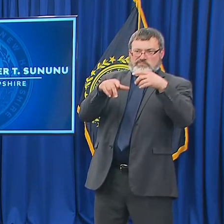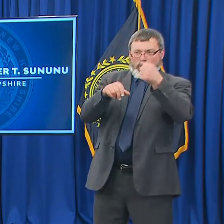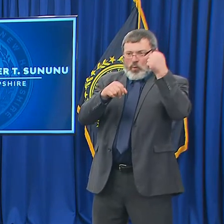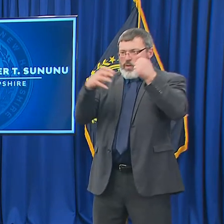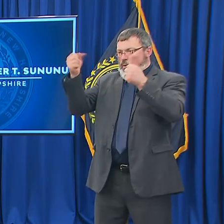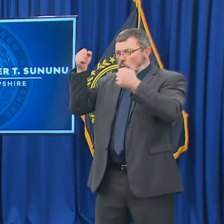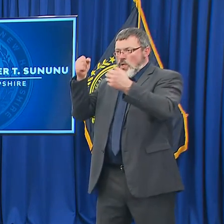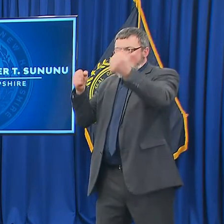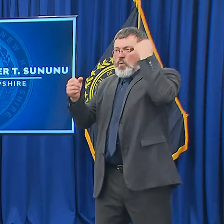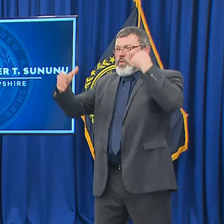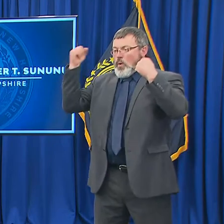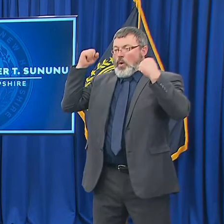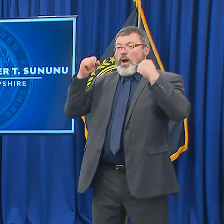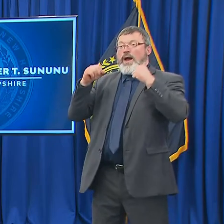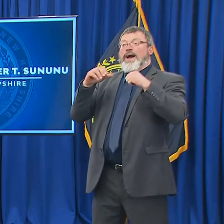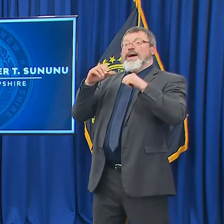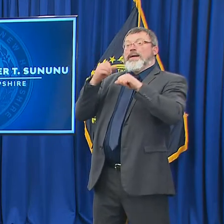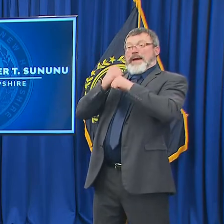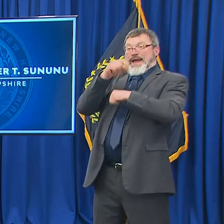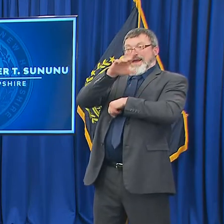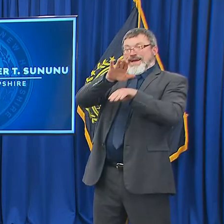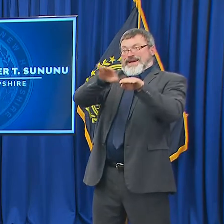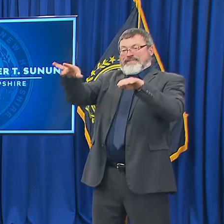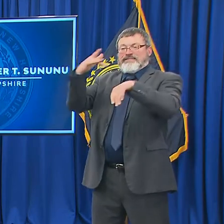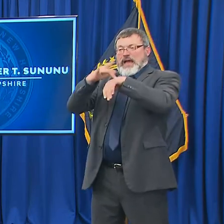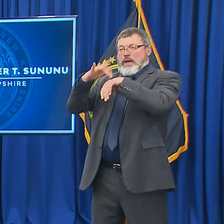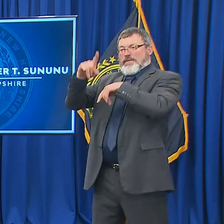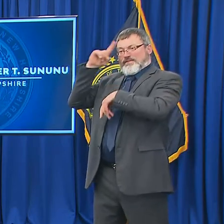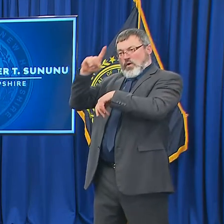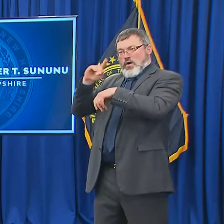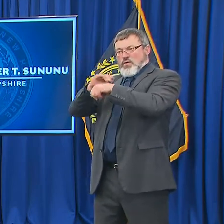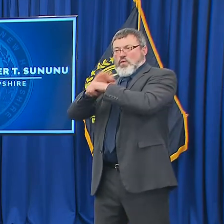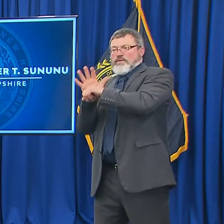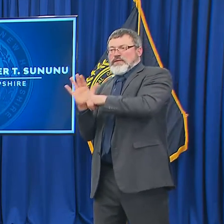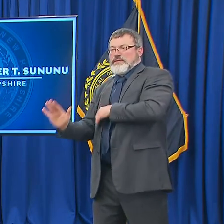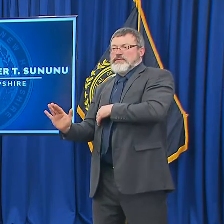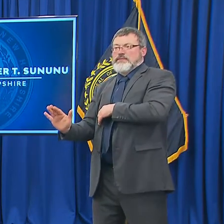So I think what you'll see is the hospitals